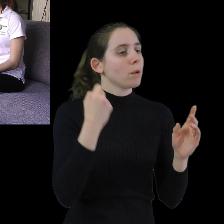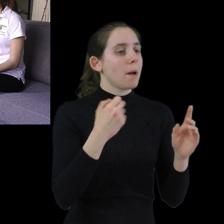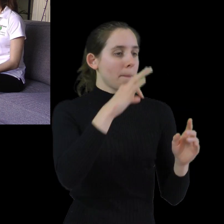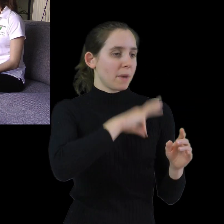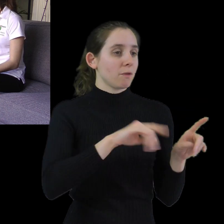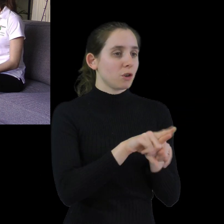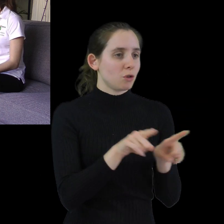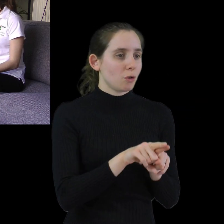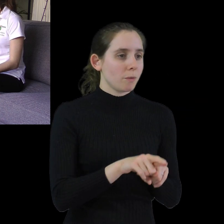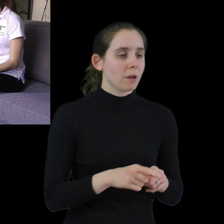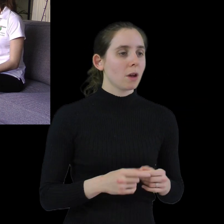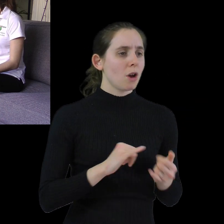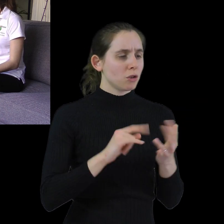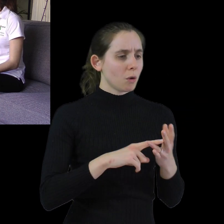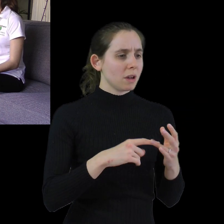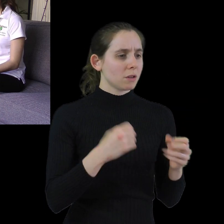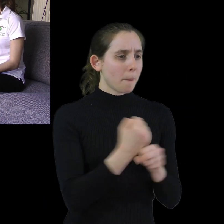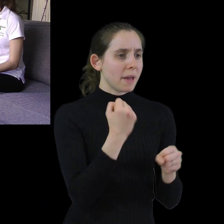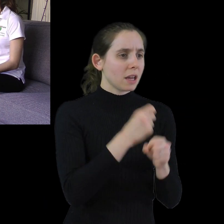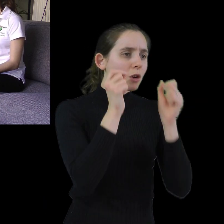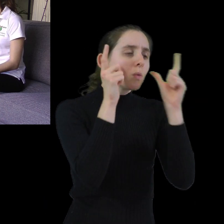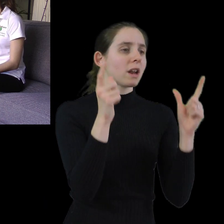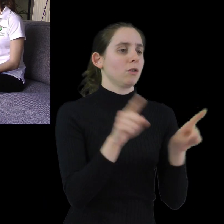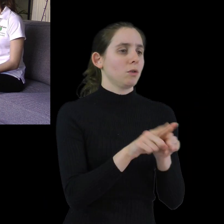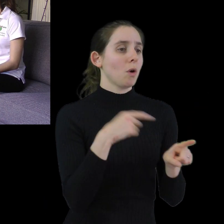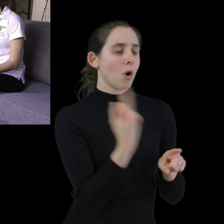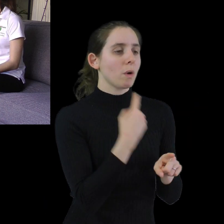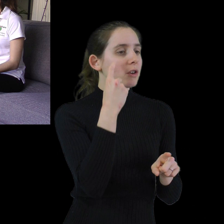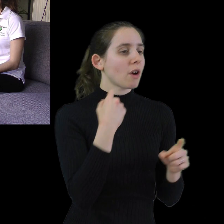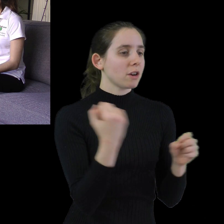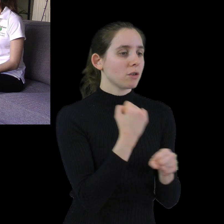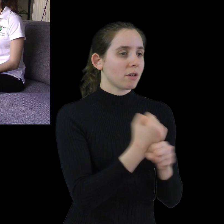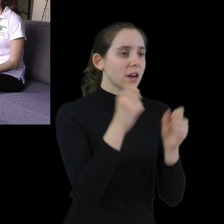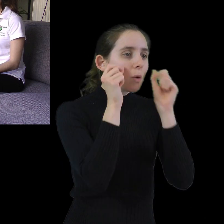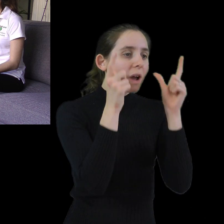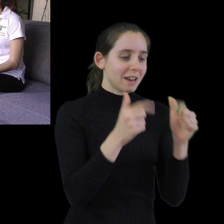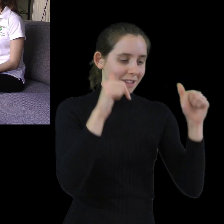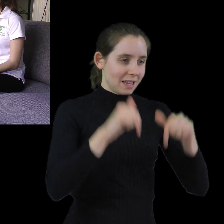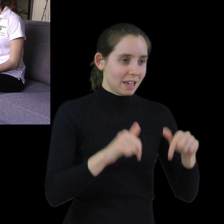Coralie: Creating an awareness, really, that we're trying to create an awareness within